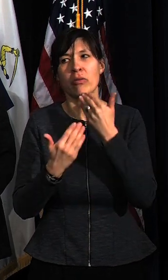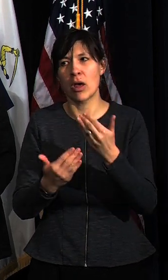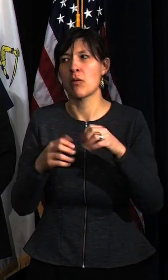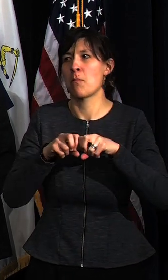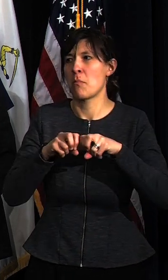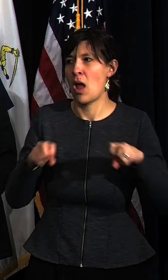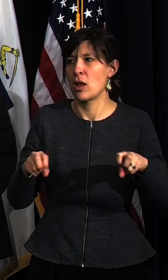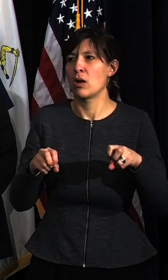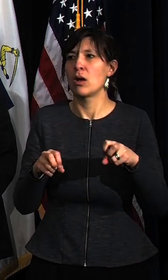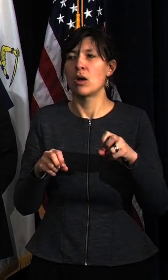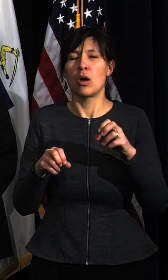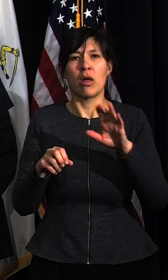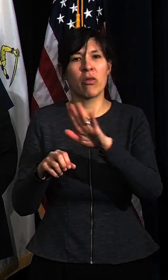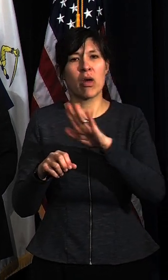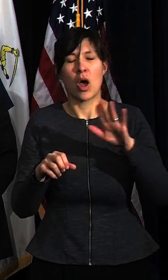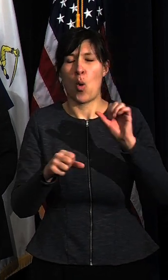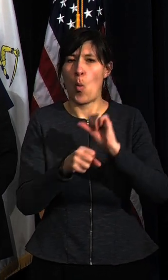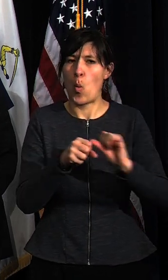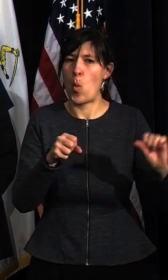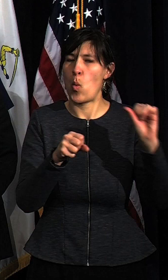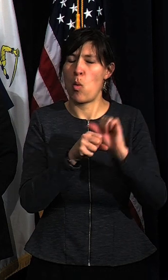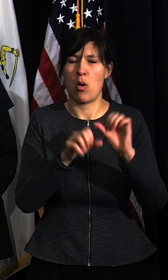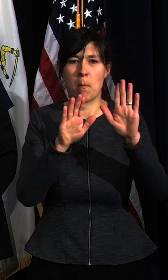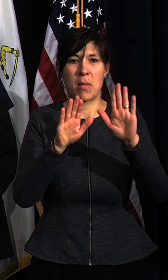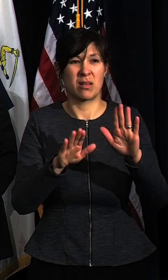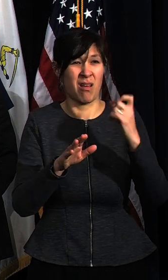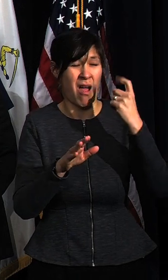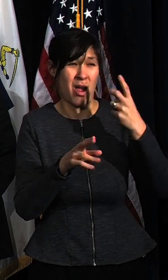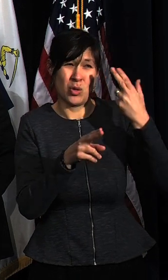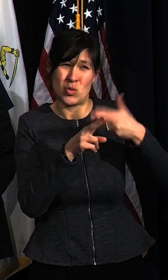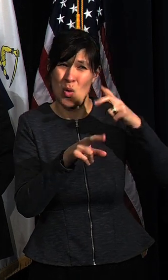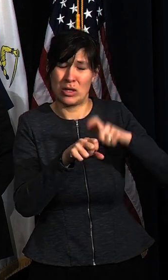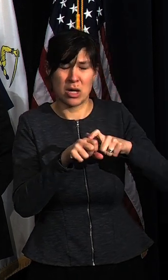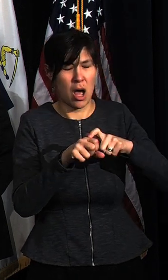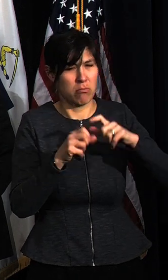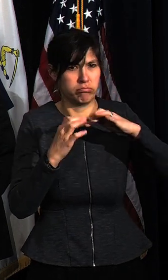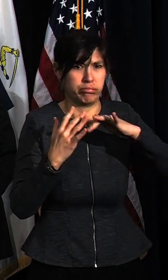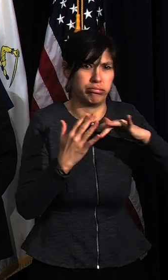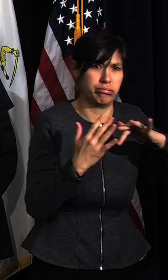for doing an outstanding job in a very short time, and I look forward to working with the